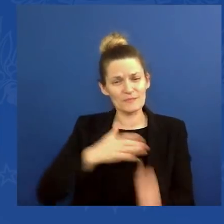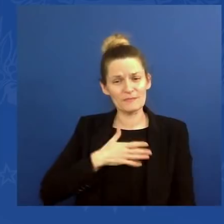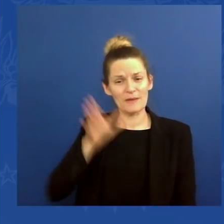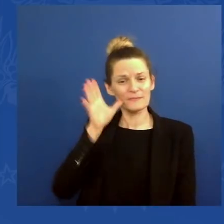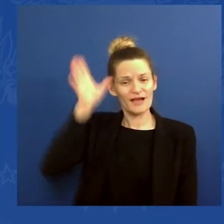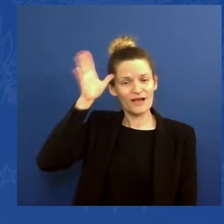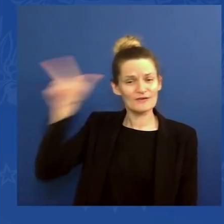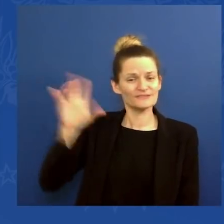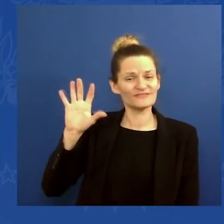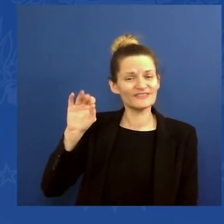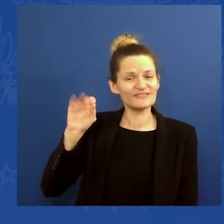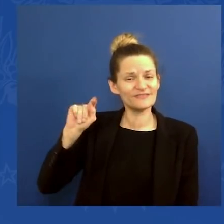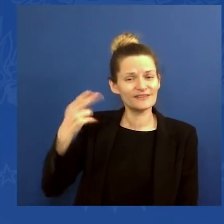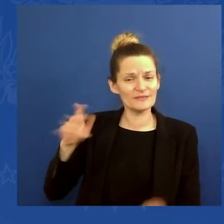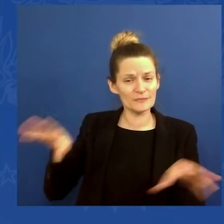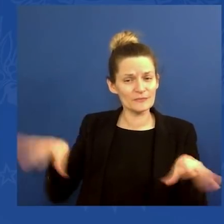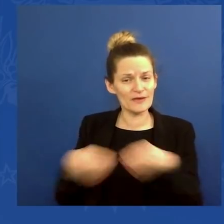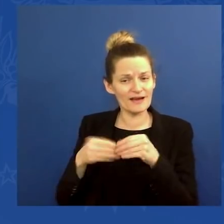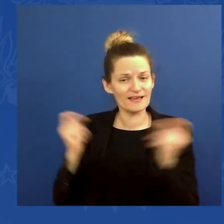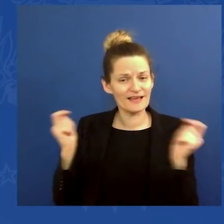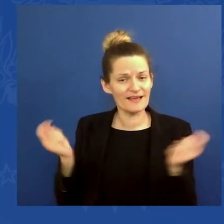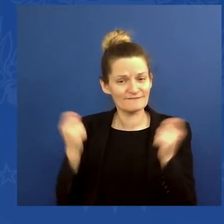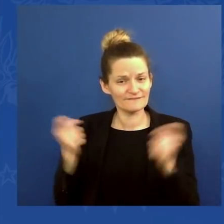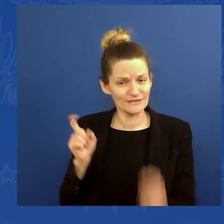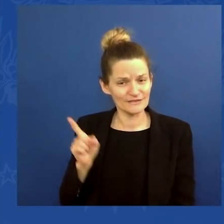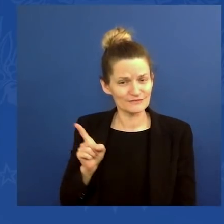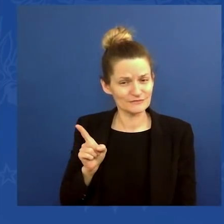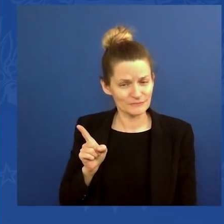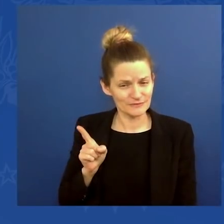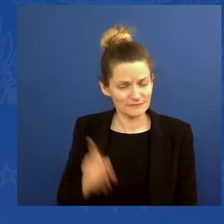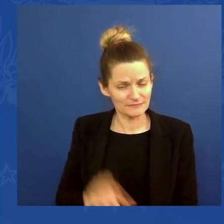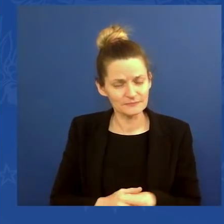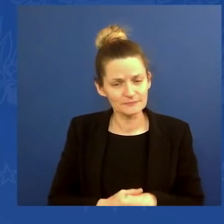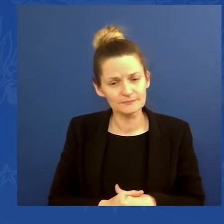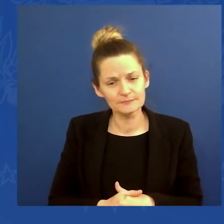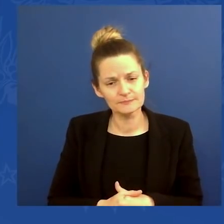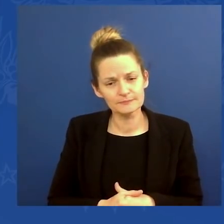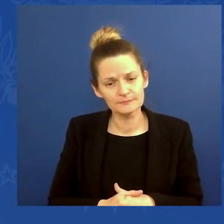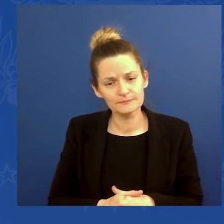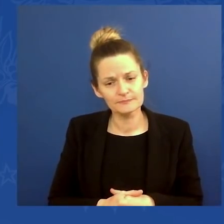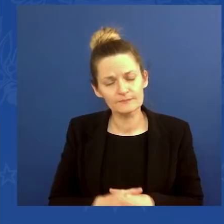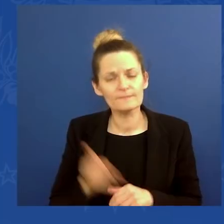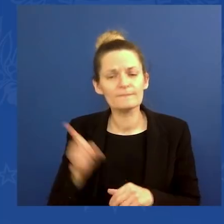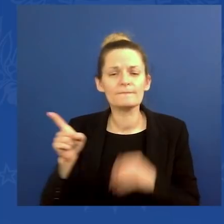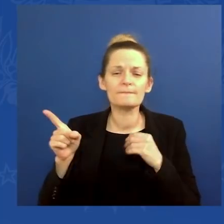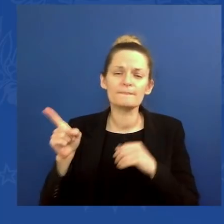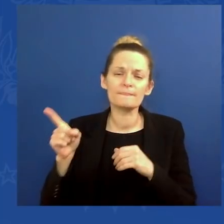my brothers and sister, we got together and gave my -- and we can work something out for you, Father --